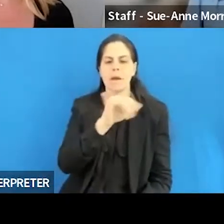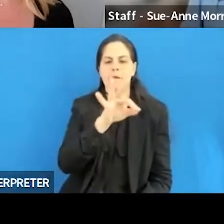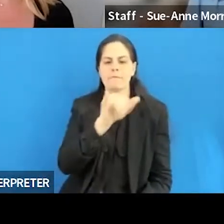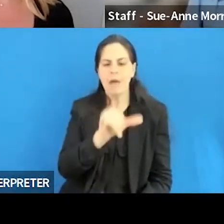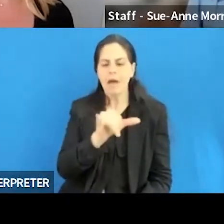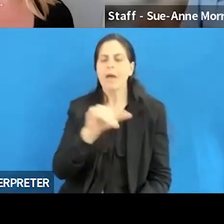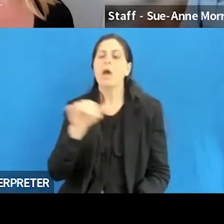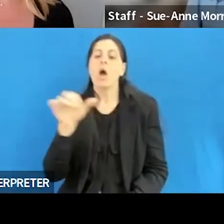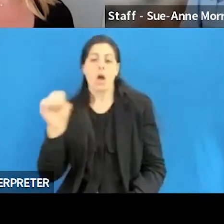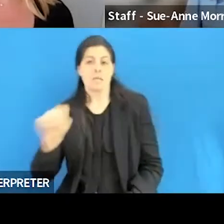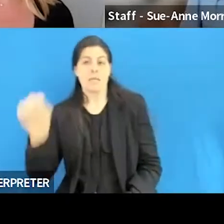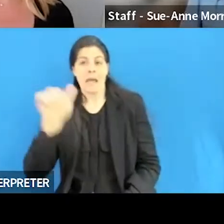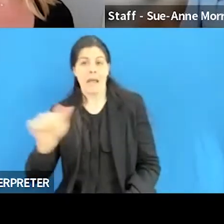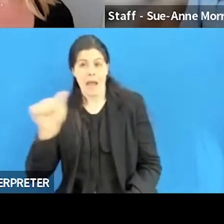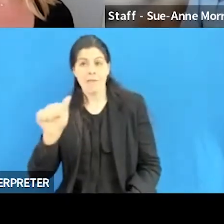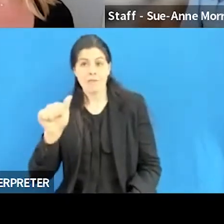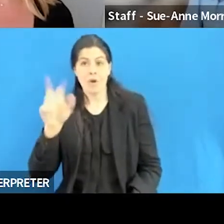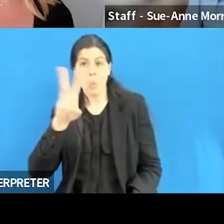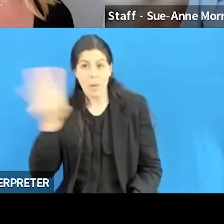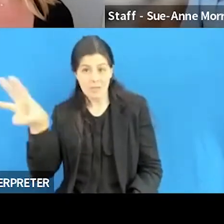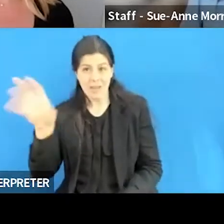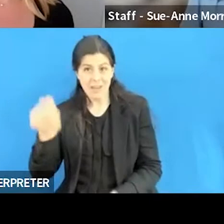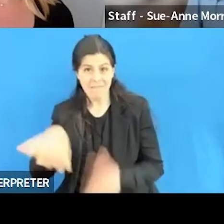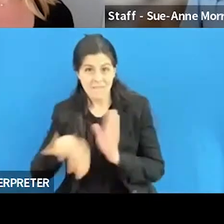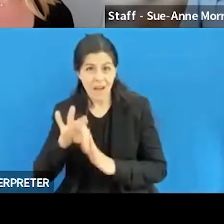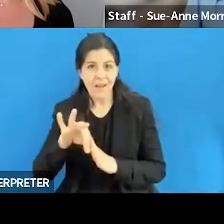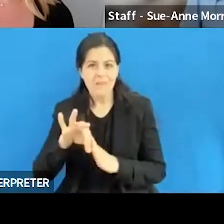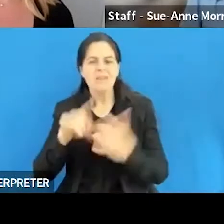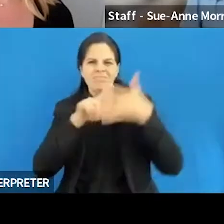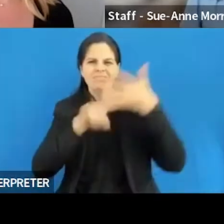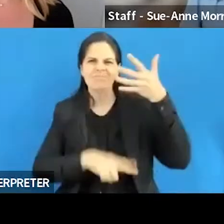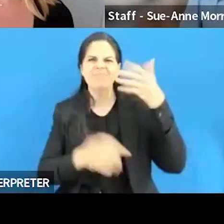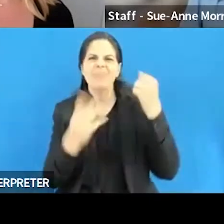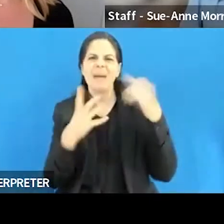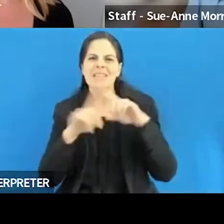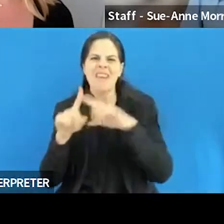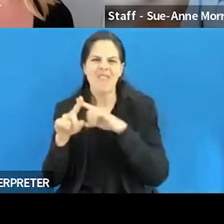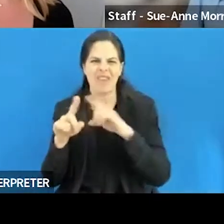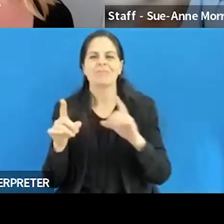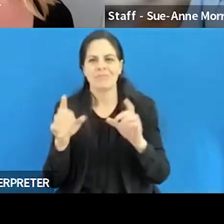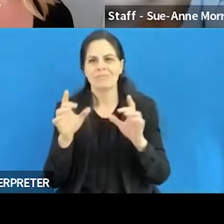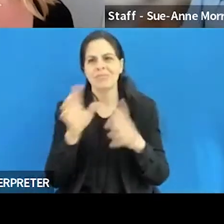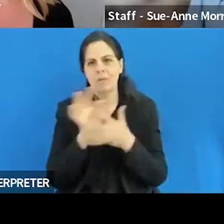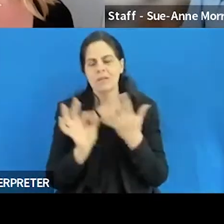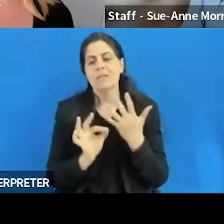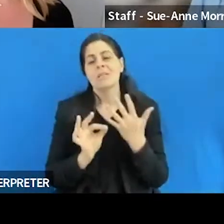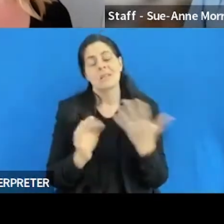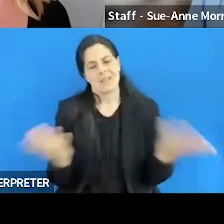if you want all the different links. And on behalf of the entire team here at SAG-AFTRA, thank you all so much for watching.